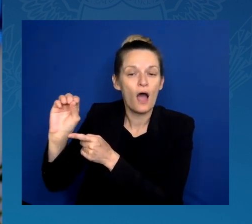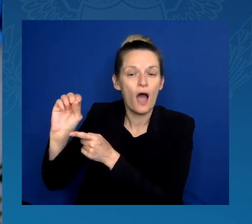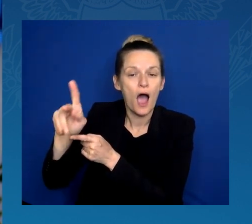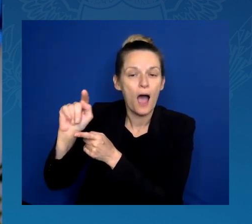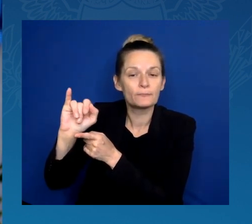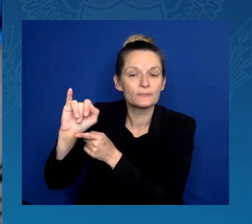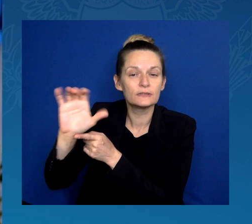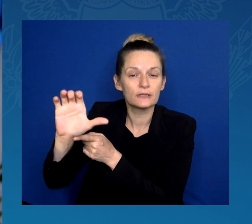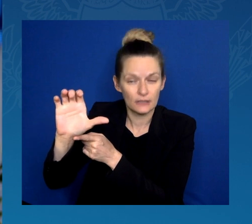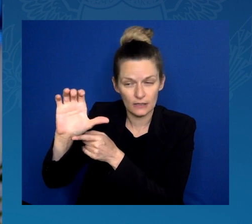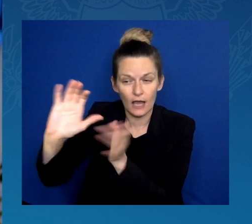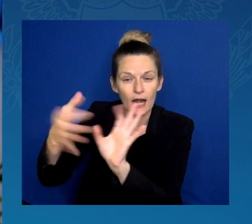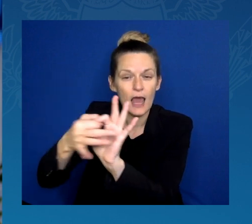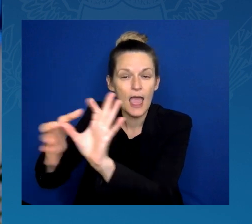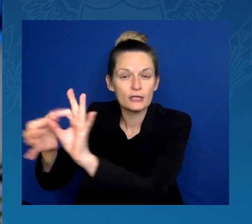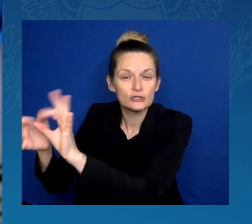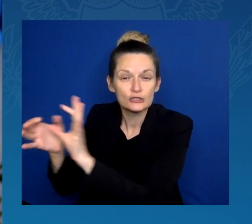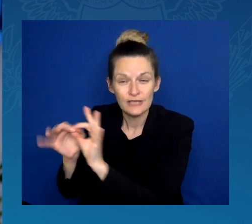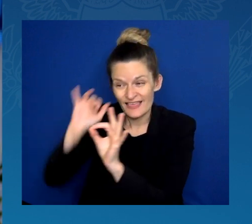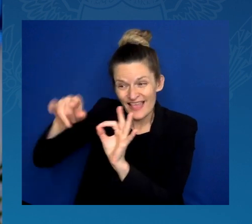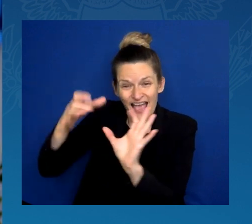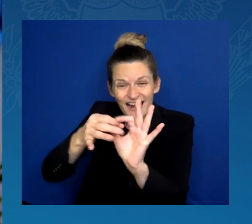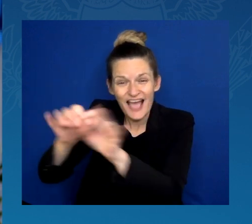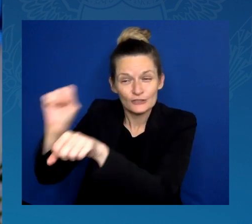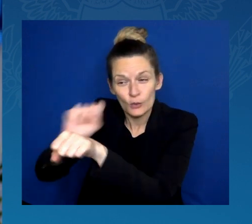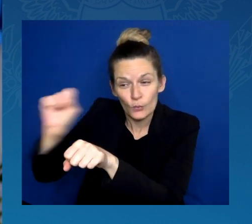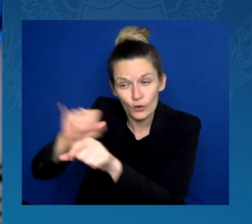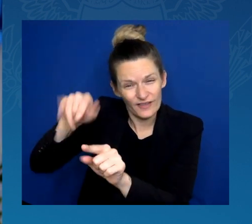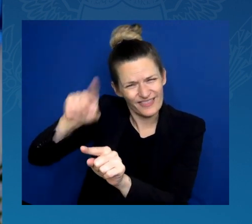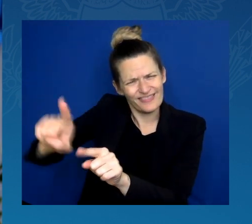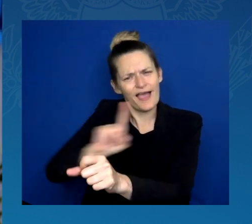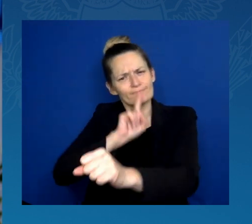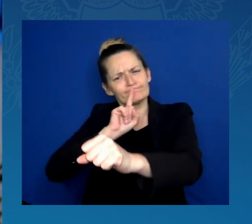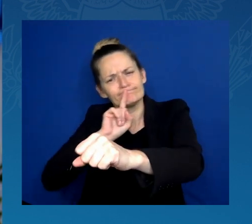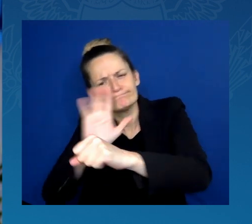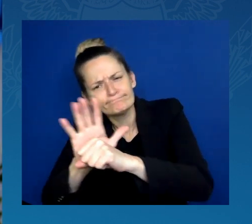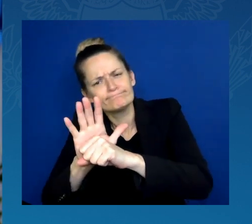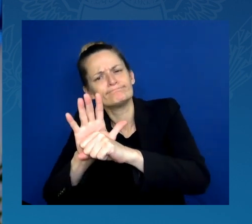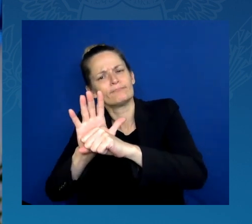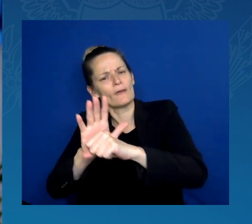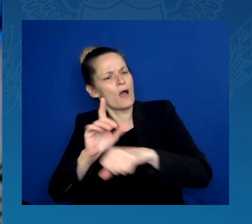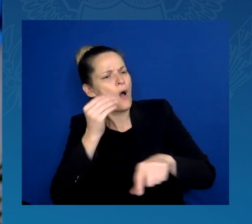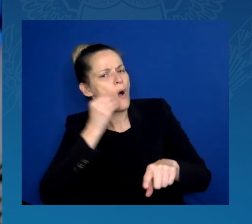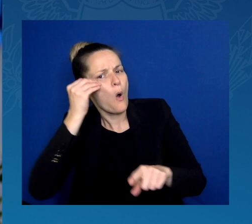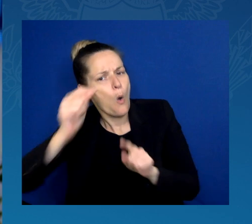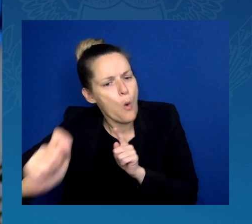every household in our nation with high-speed Internet. We know what that means.